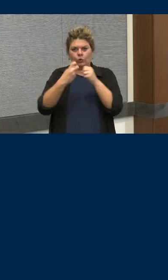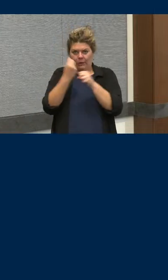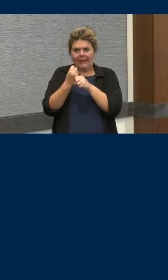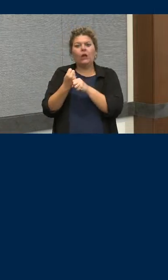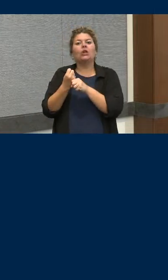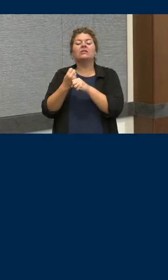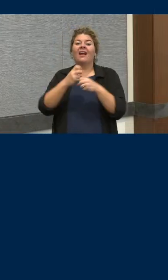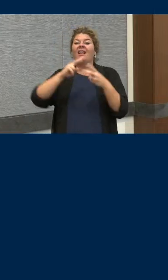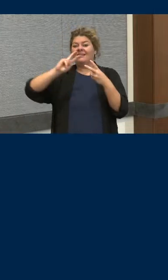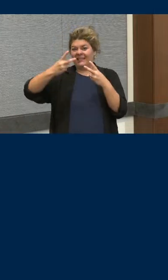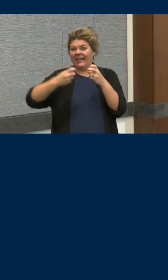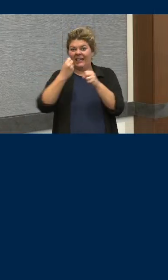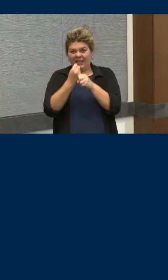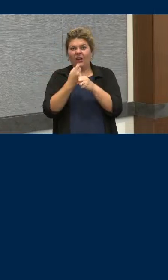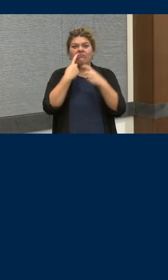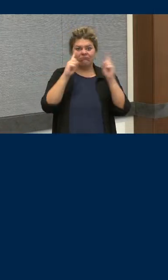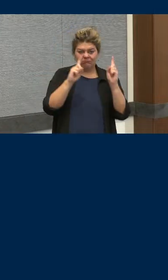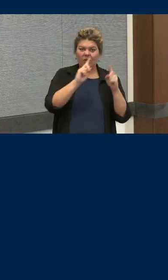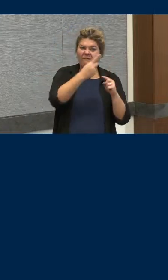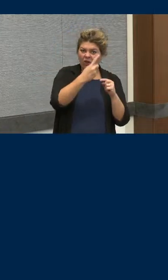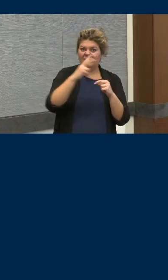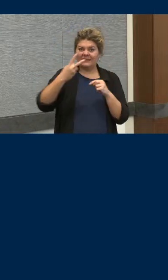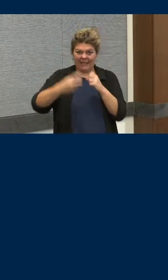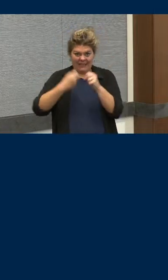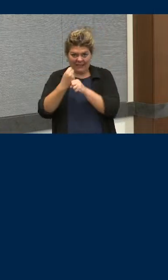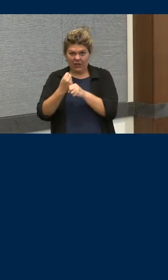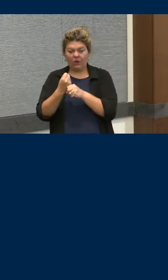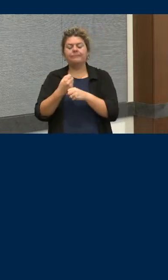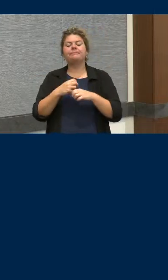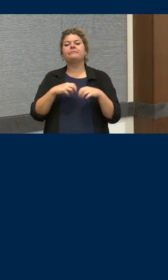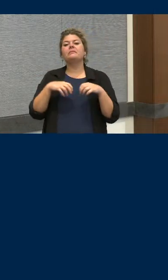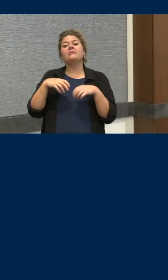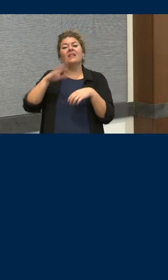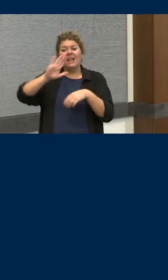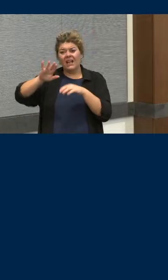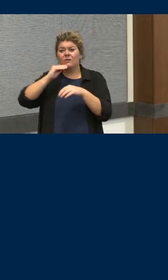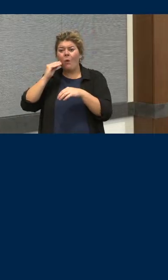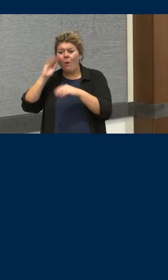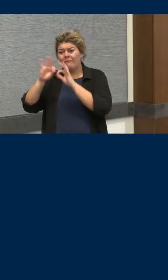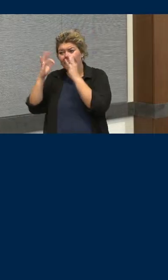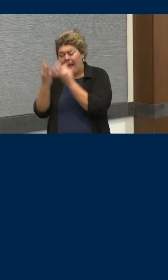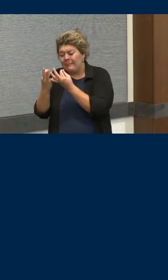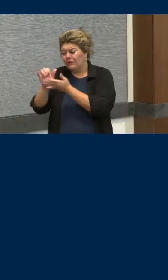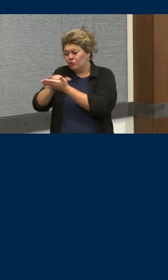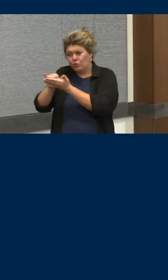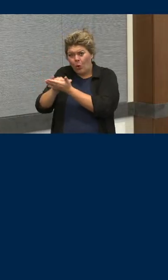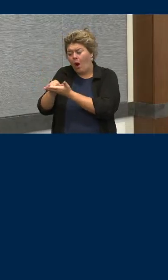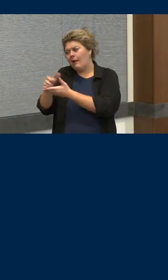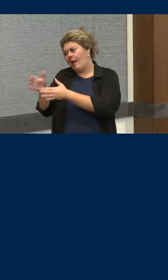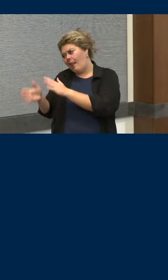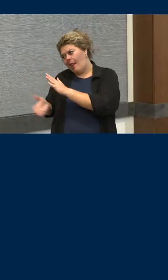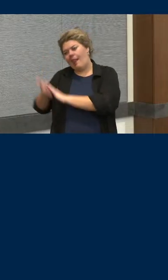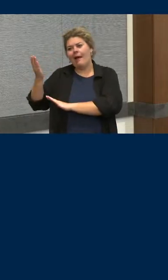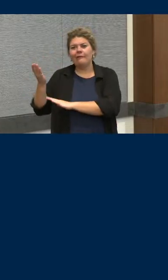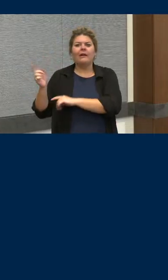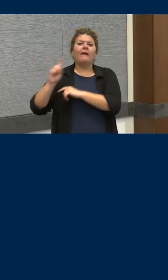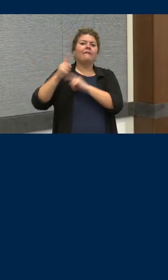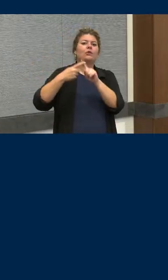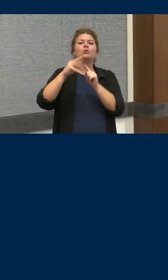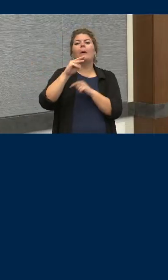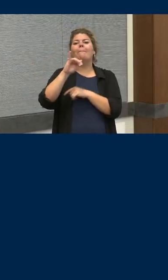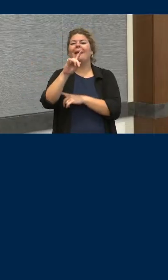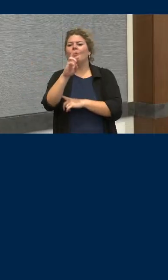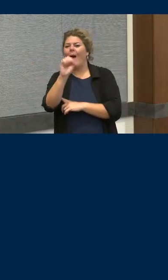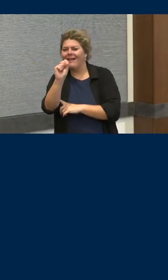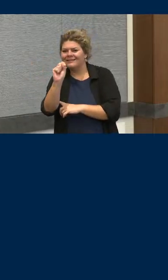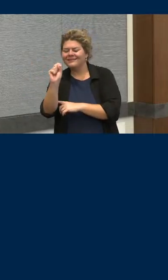left his home and family in New